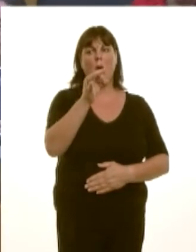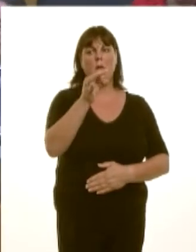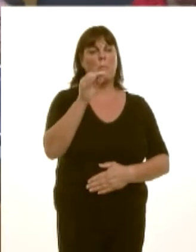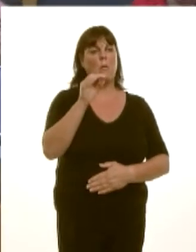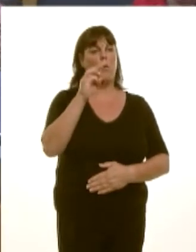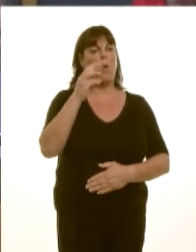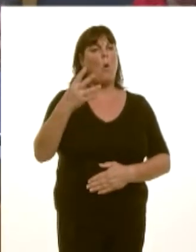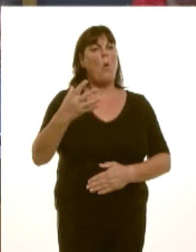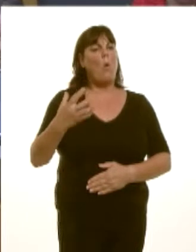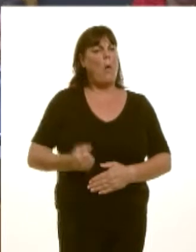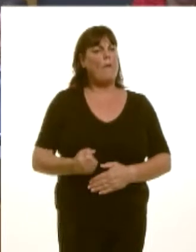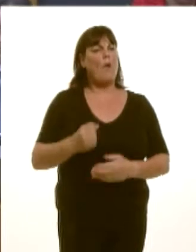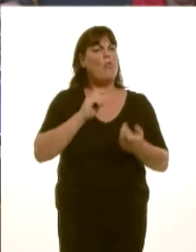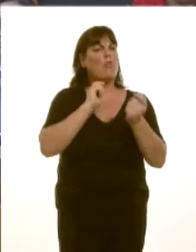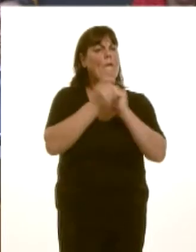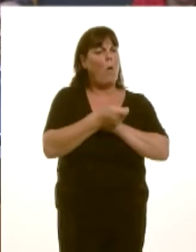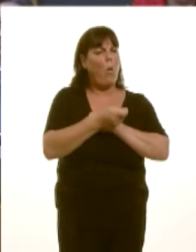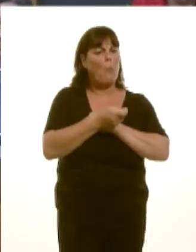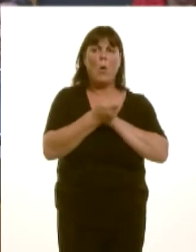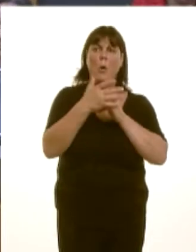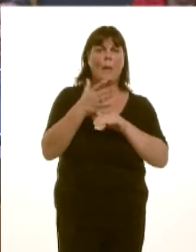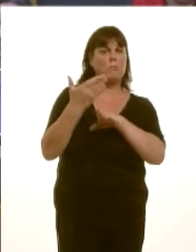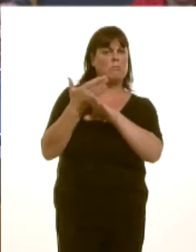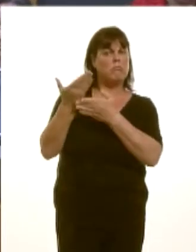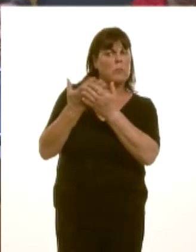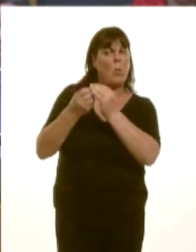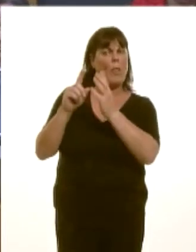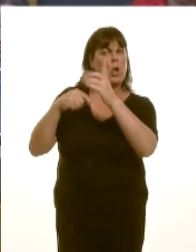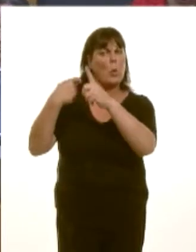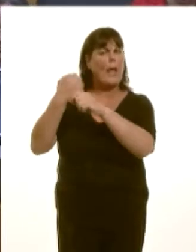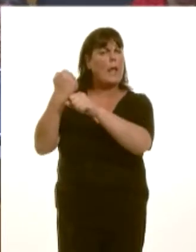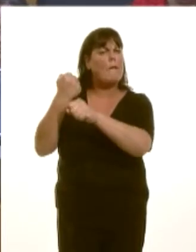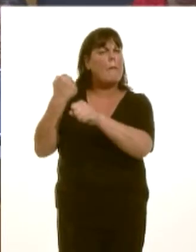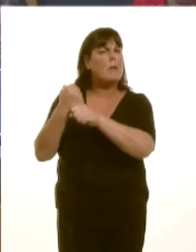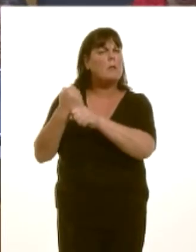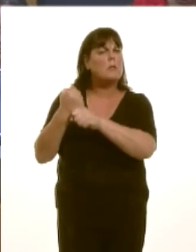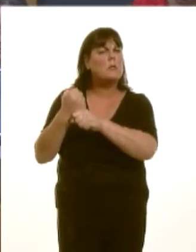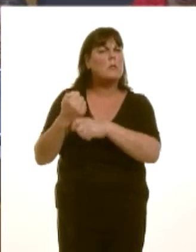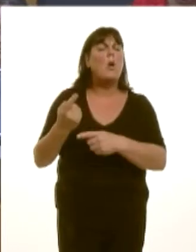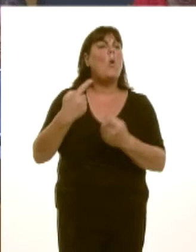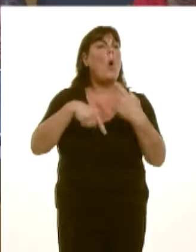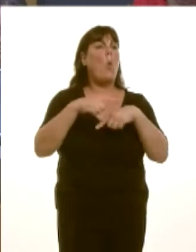OAQ(4)1849(FM) Carwyn Jones: In general, the analytical information that we receive is published on the DWP website.